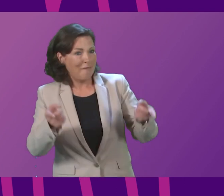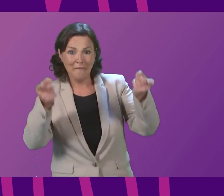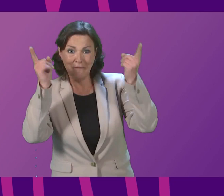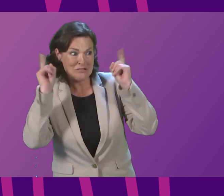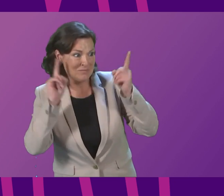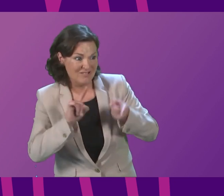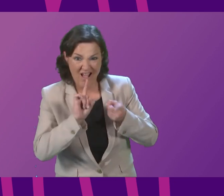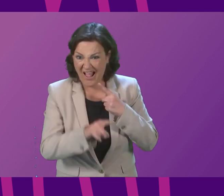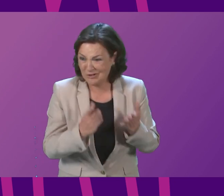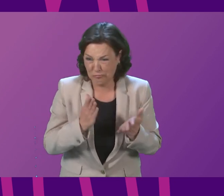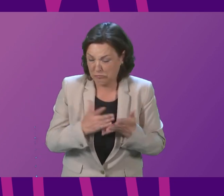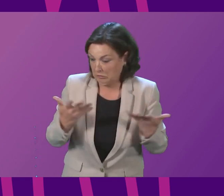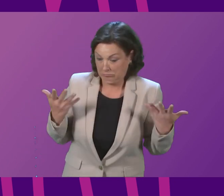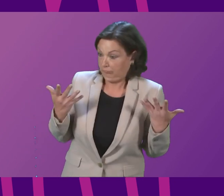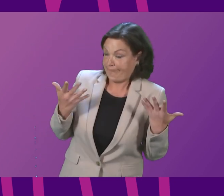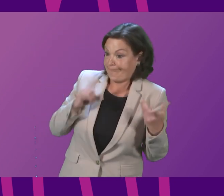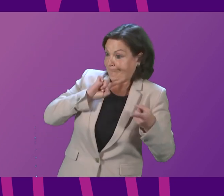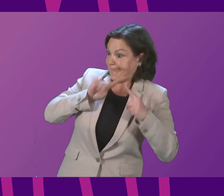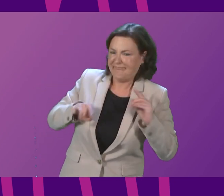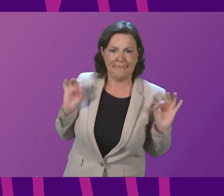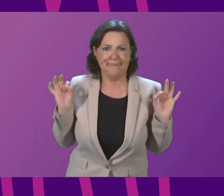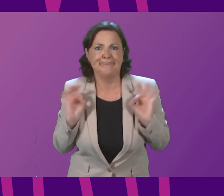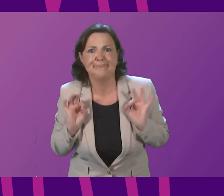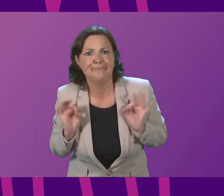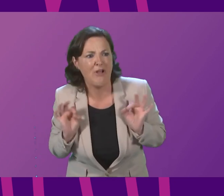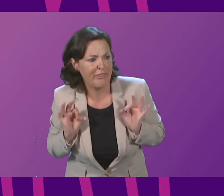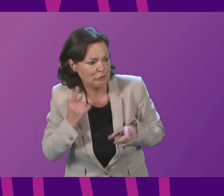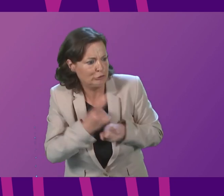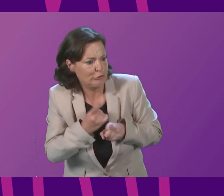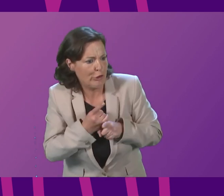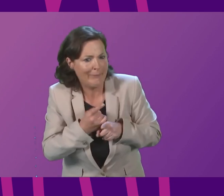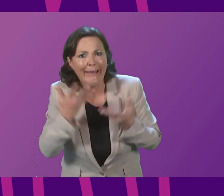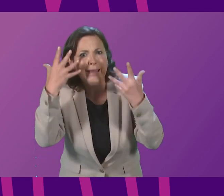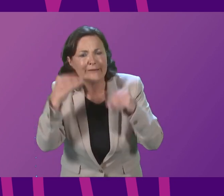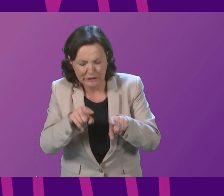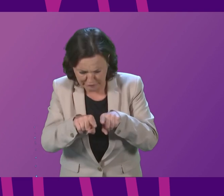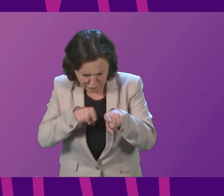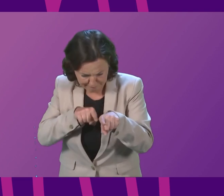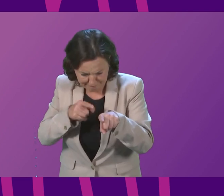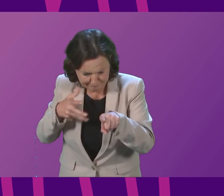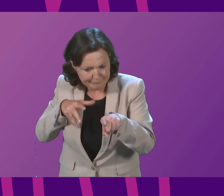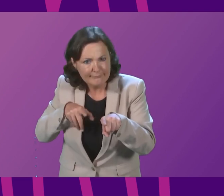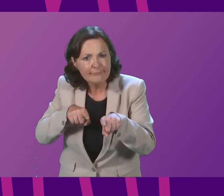Yet again, there is nothing about the attainment gap. What happened to that being the First Minister’s number 1 priority?